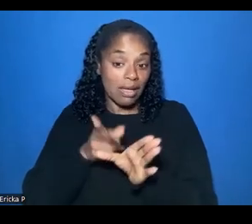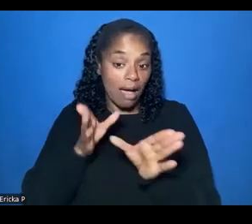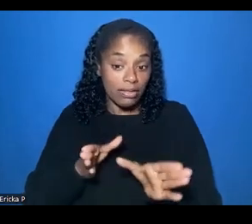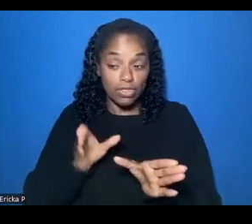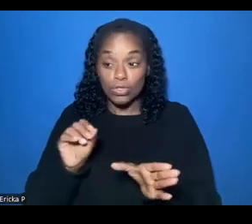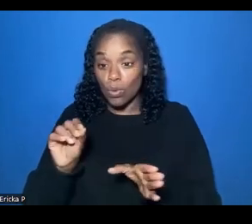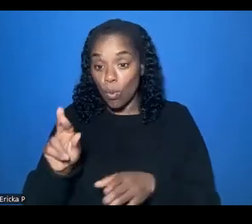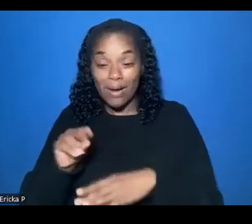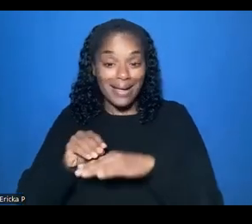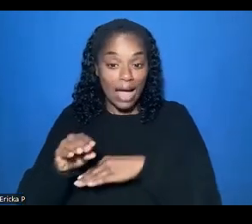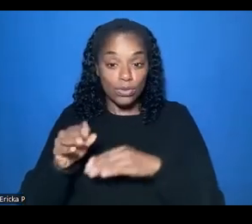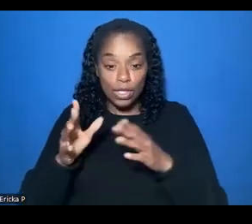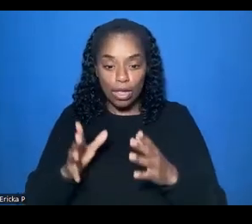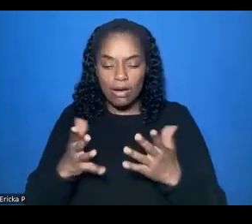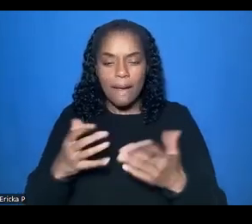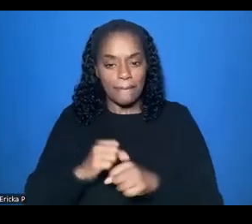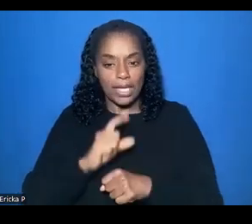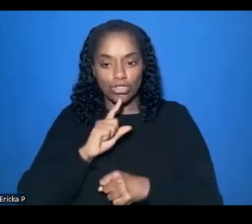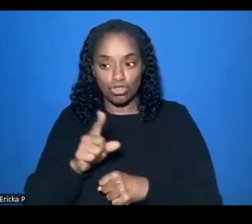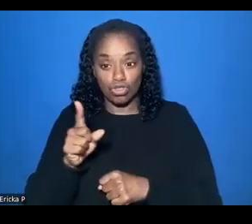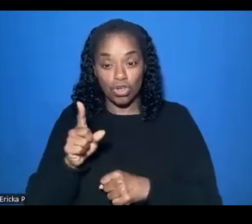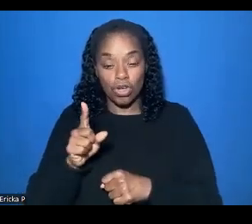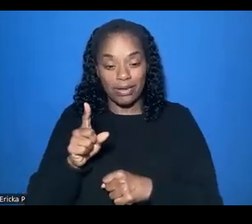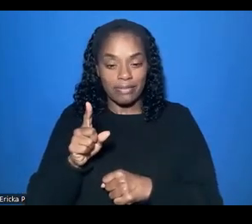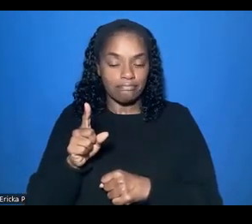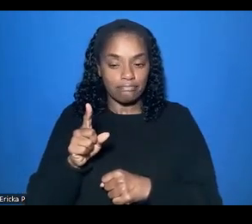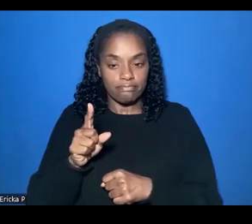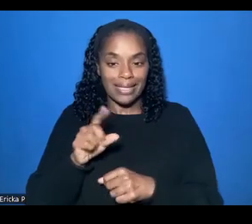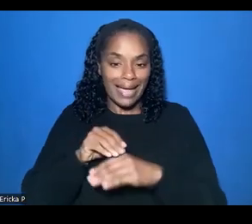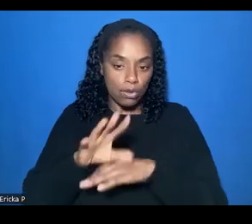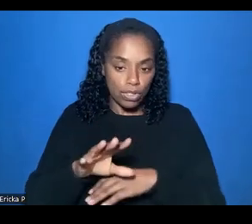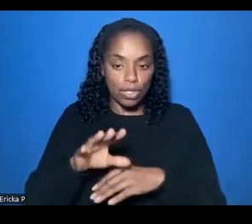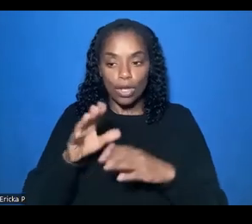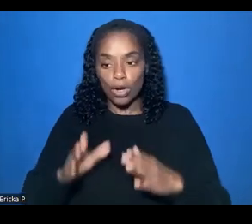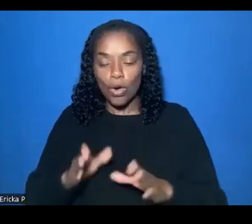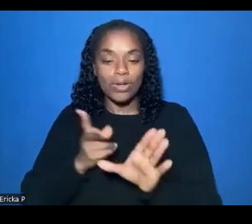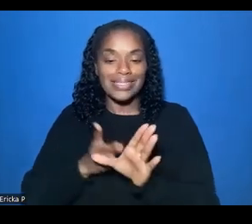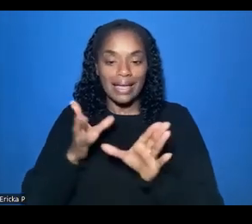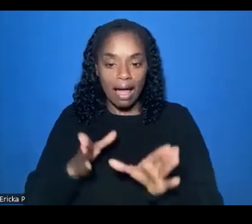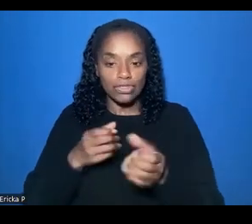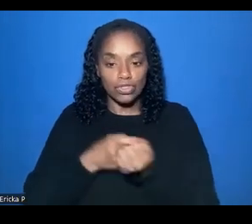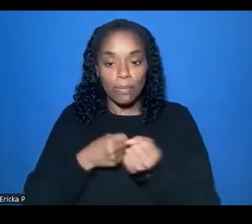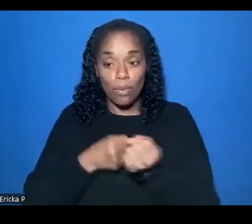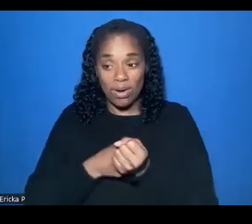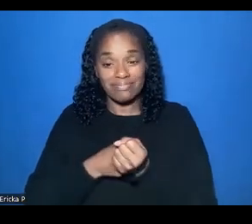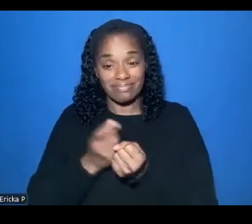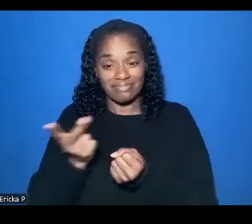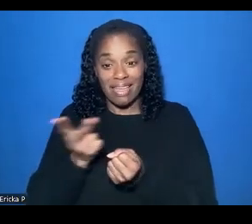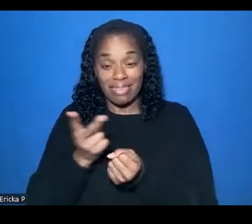Psychologists make sure they're supportive. And they can provide you, the, written notes as well.